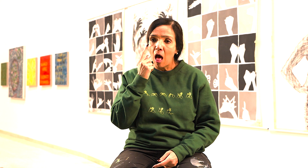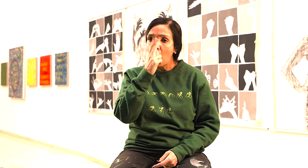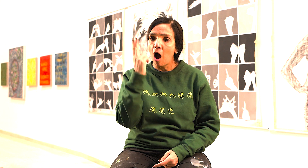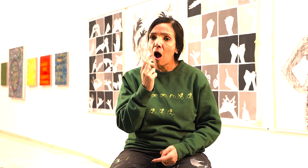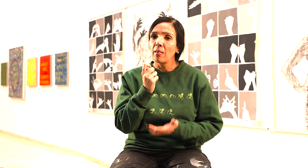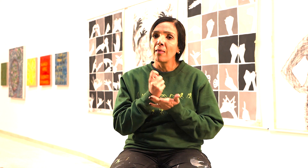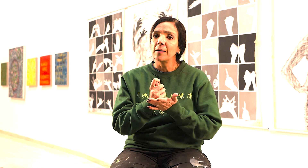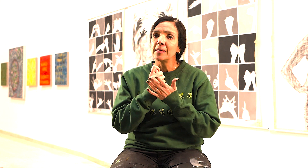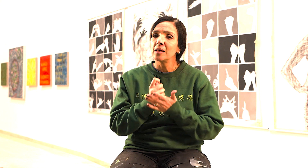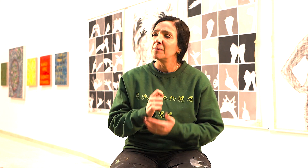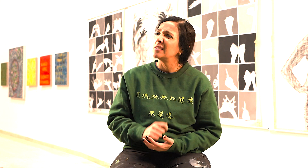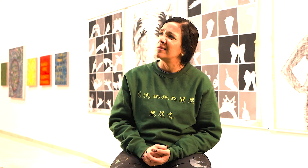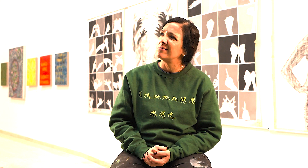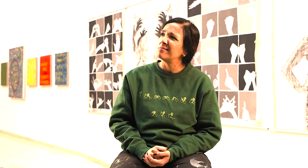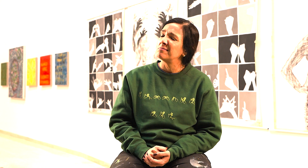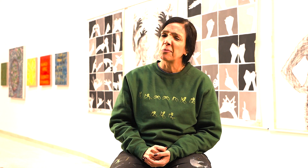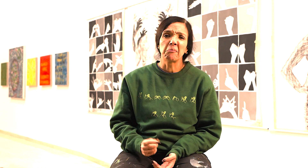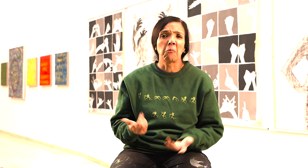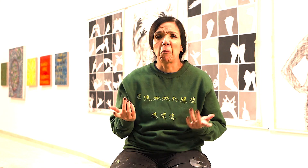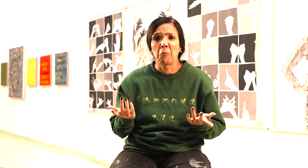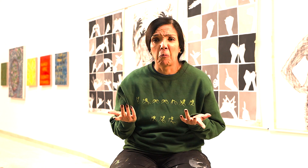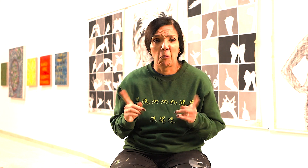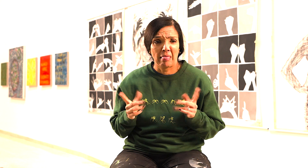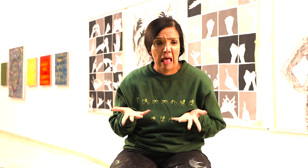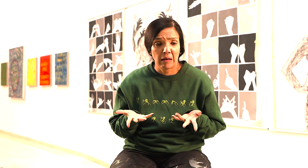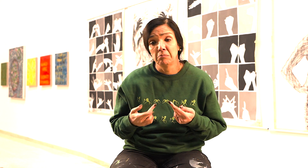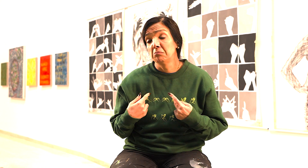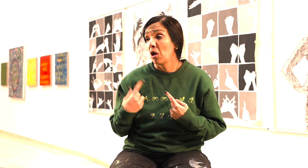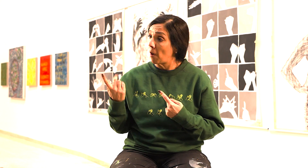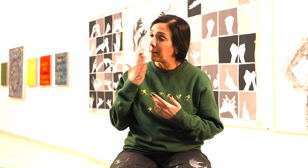and he said, "Why don't you become an art therapist? Think about it," and I thought, what's that?